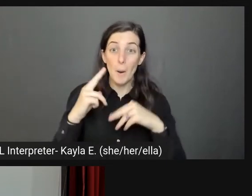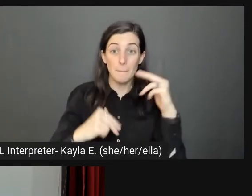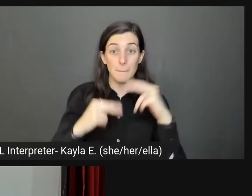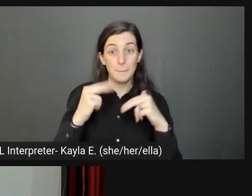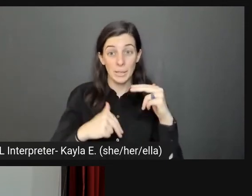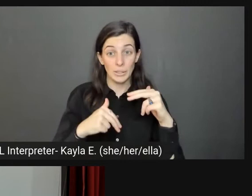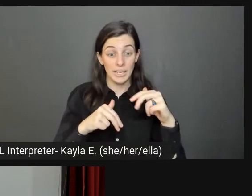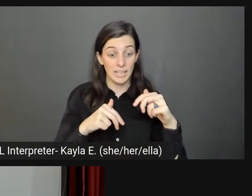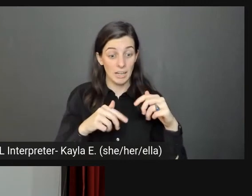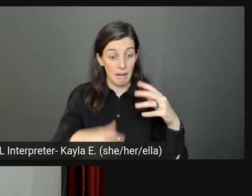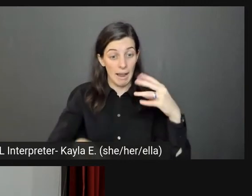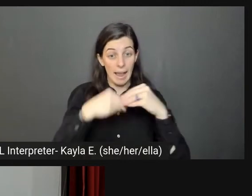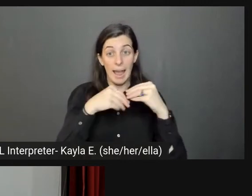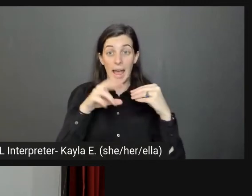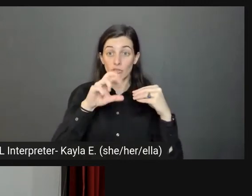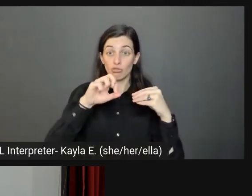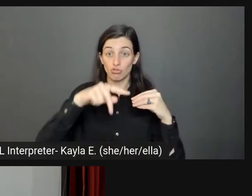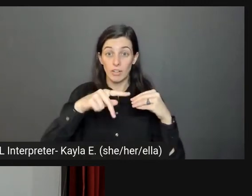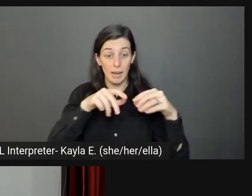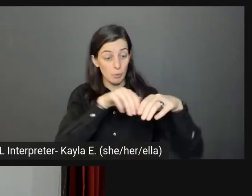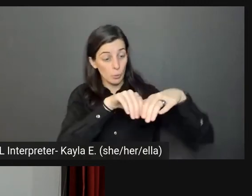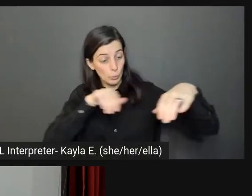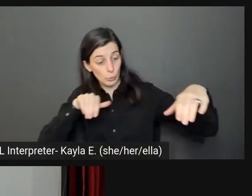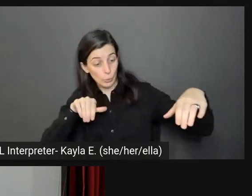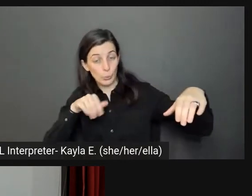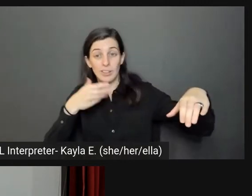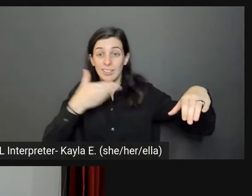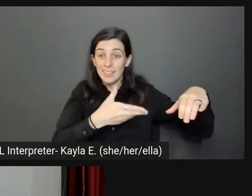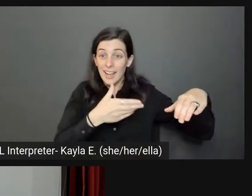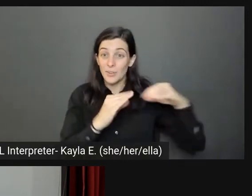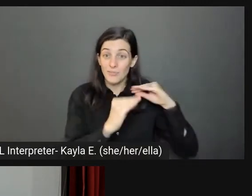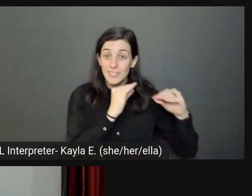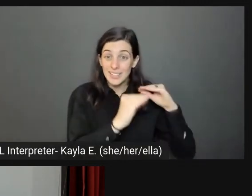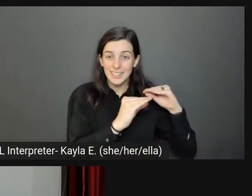to fix, per se, for accessibility, in the digital world,